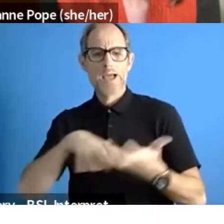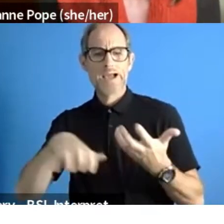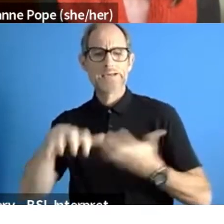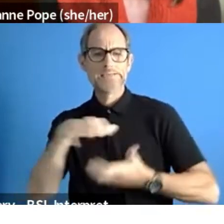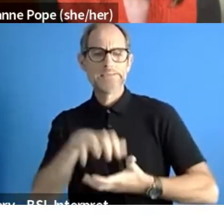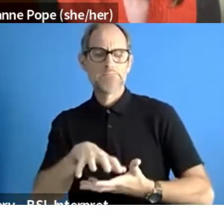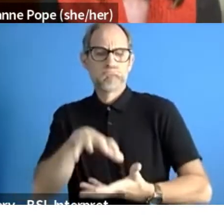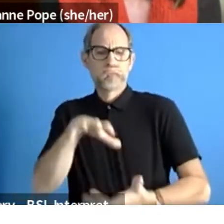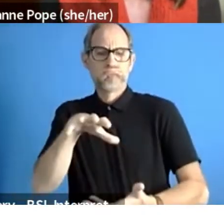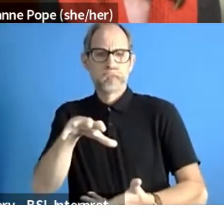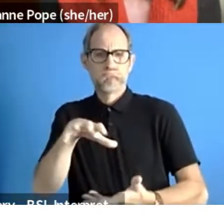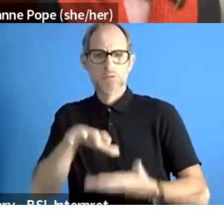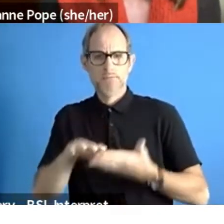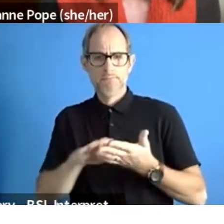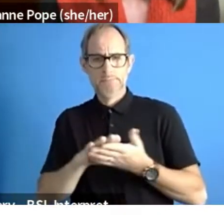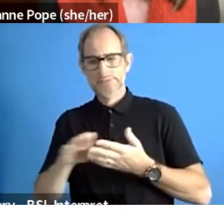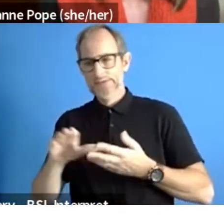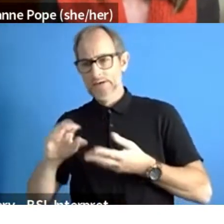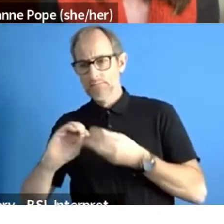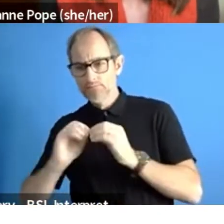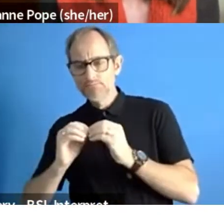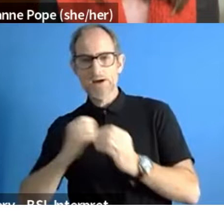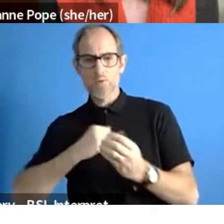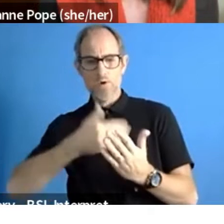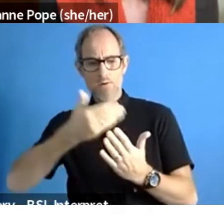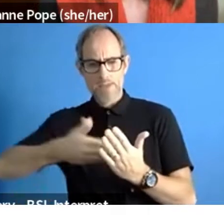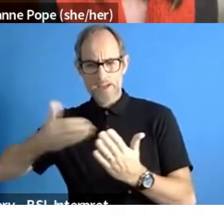We found the design of many of our pages was already up to scratch in